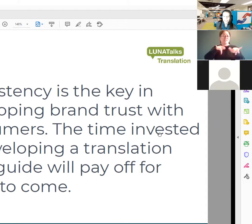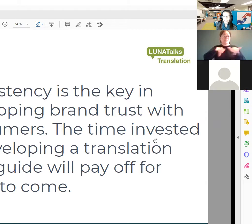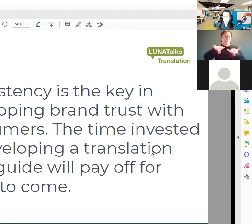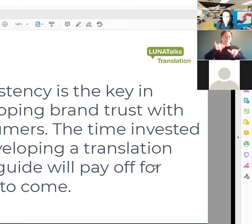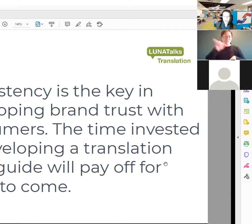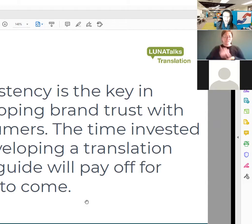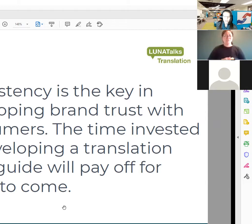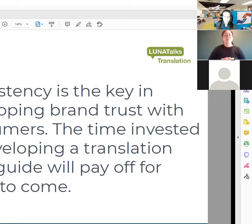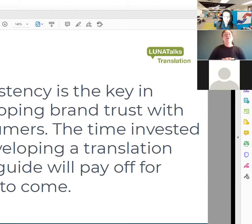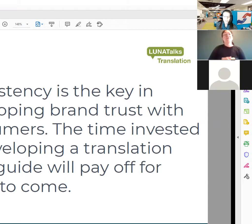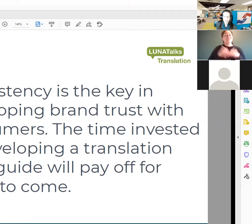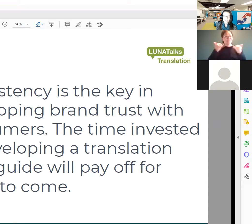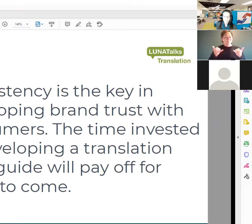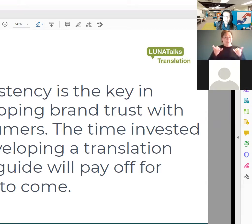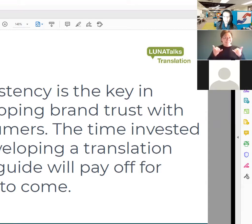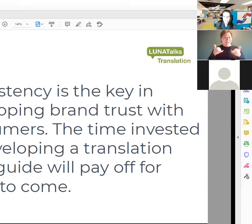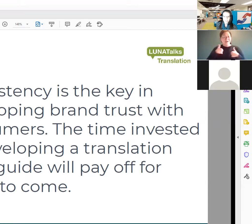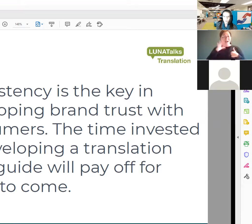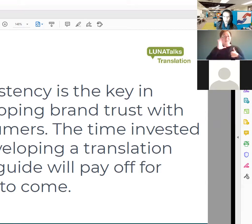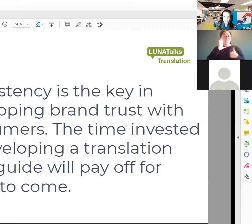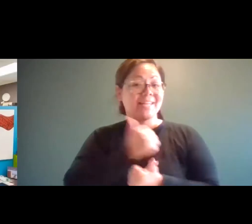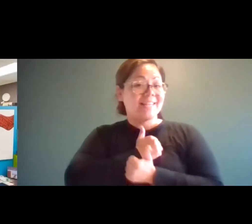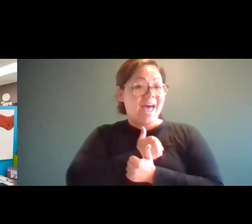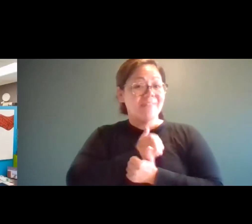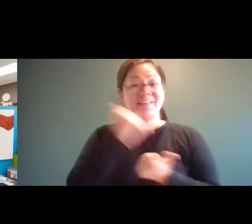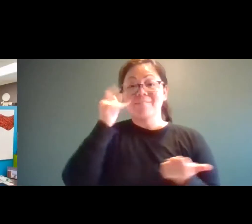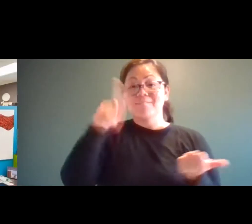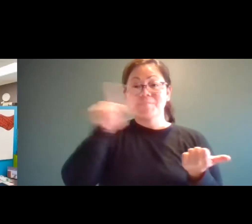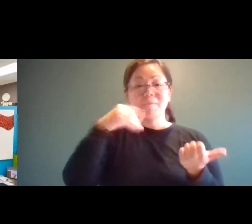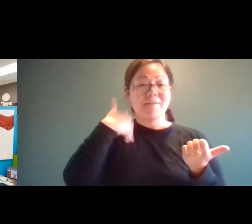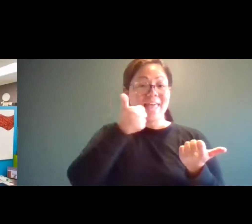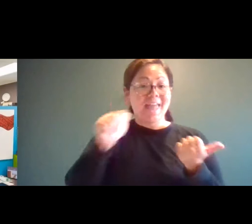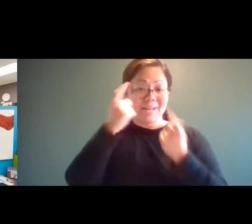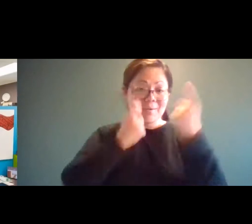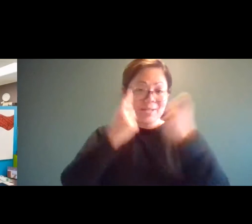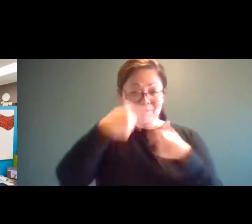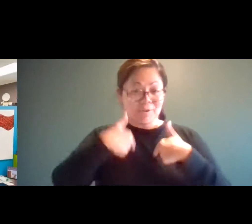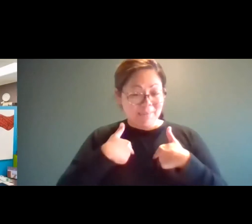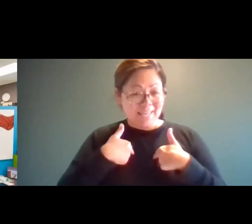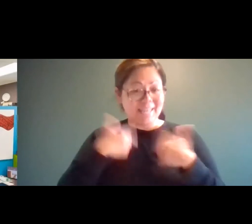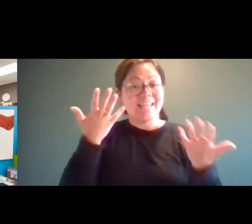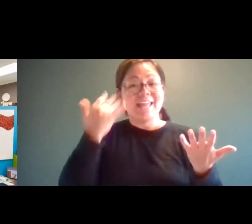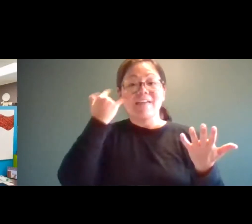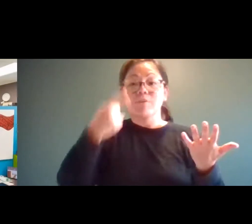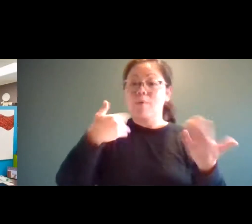At this point, I would love to take some questions. So if you do have any questions,